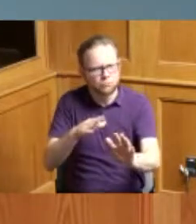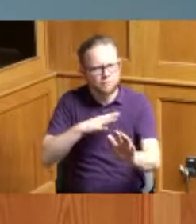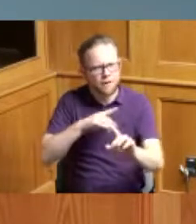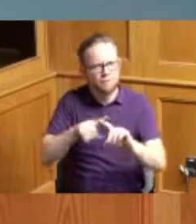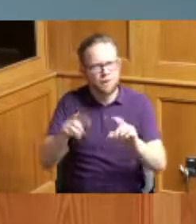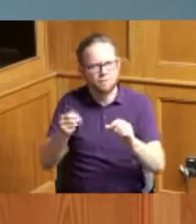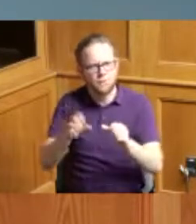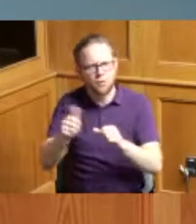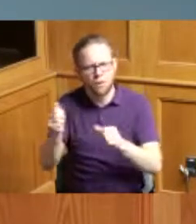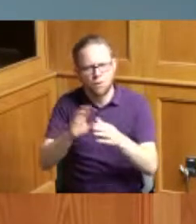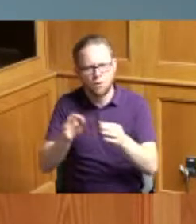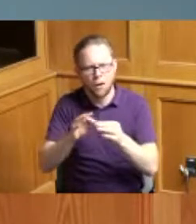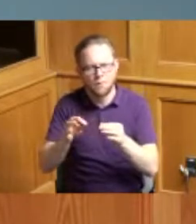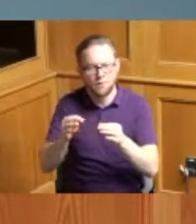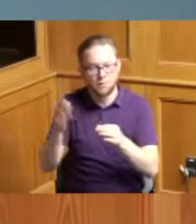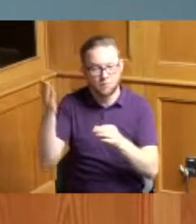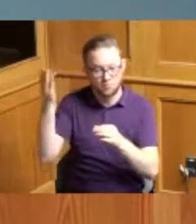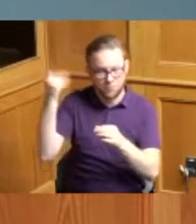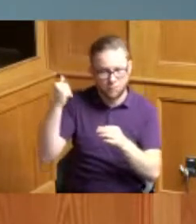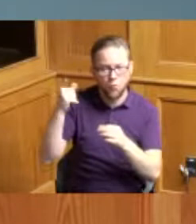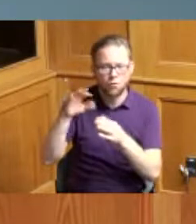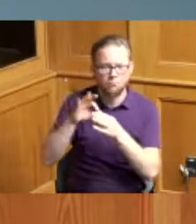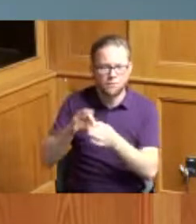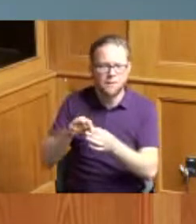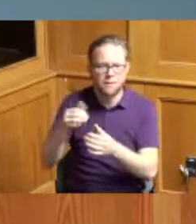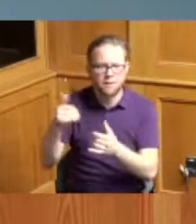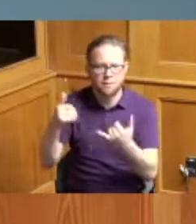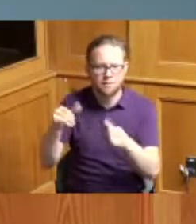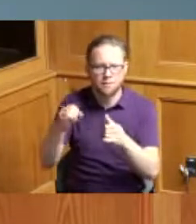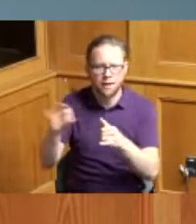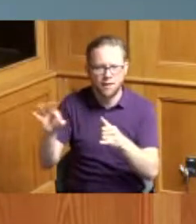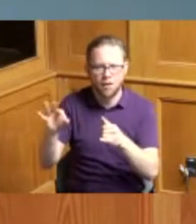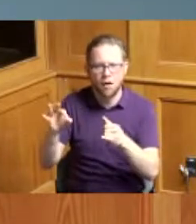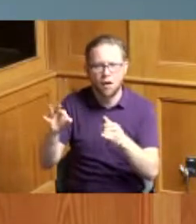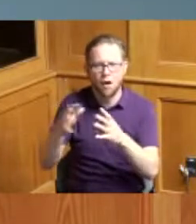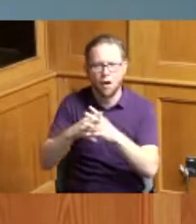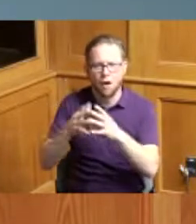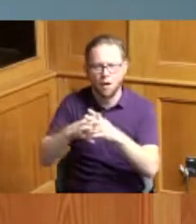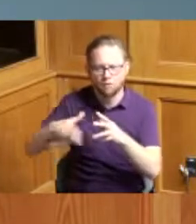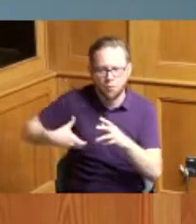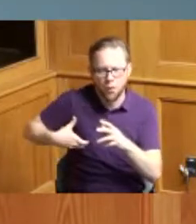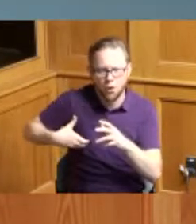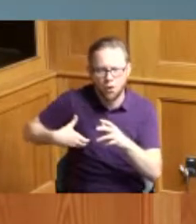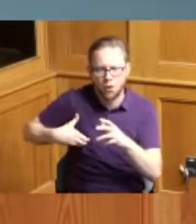it was brought up early about the playoff balls going out outside of the city of Cincinnati and